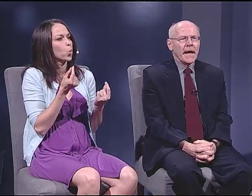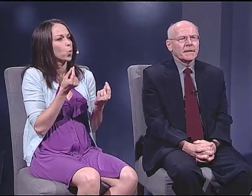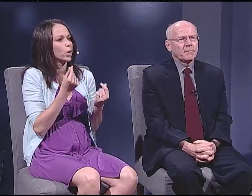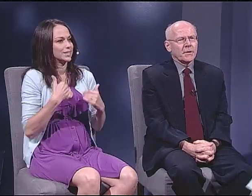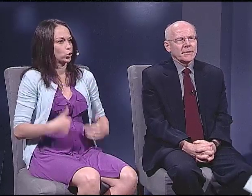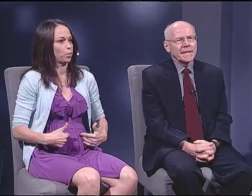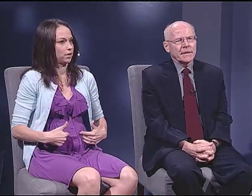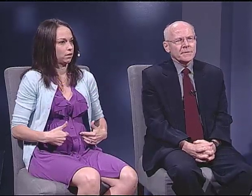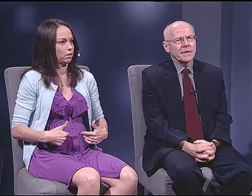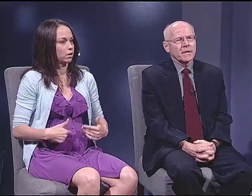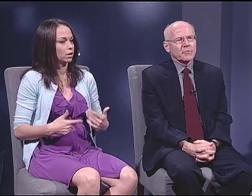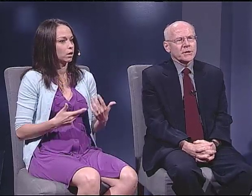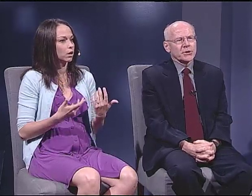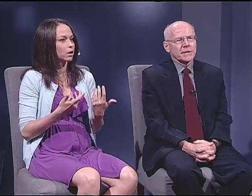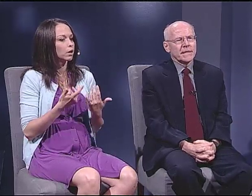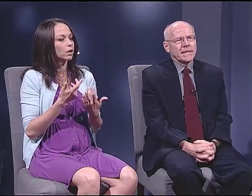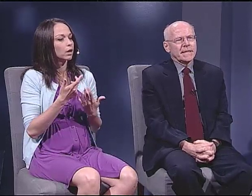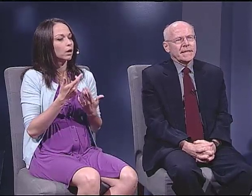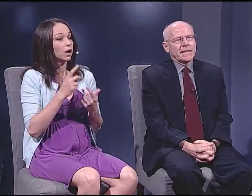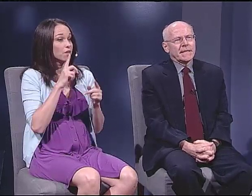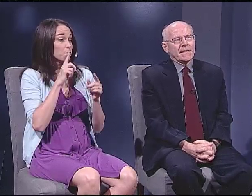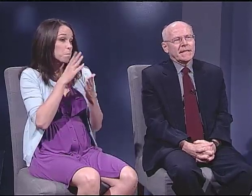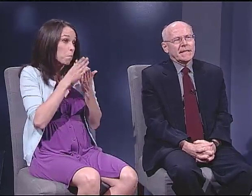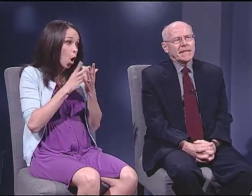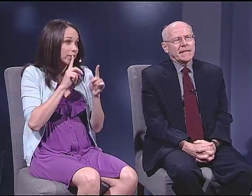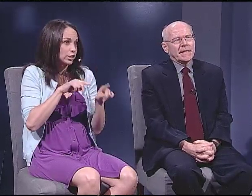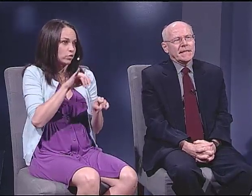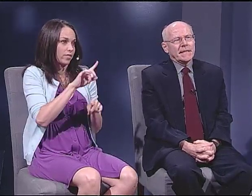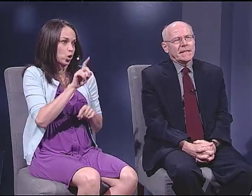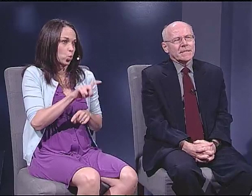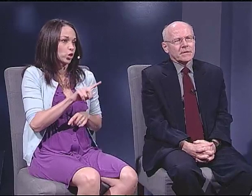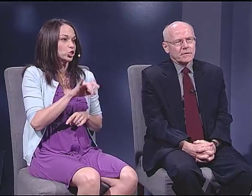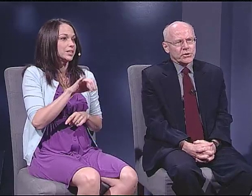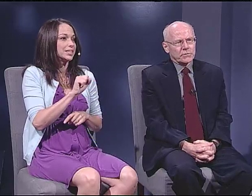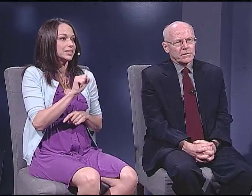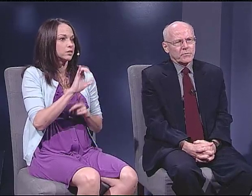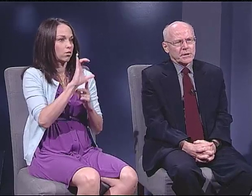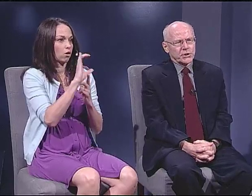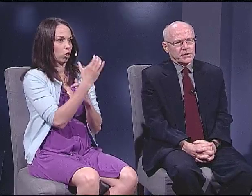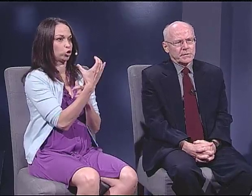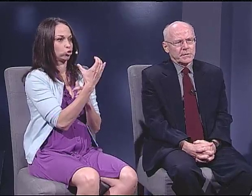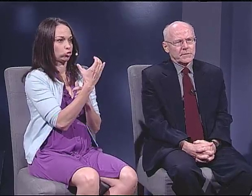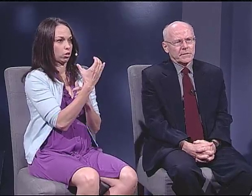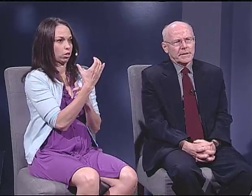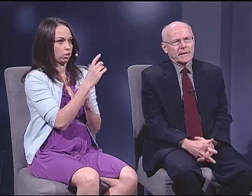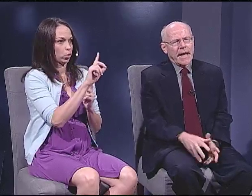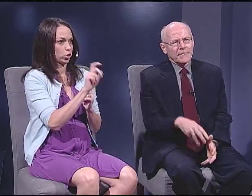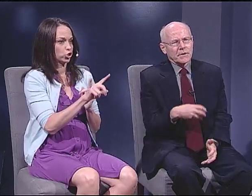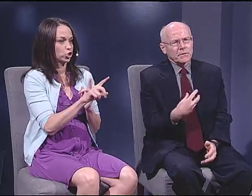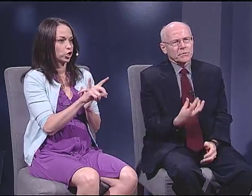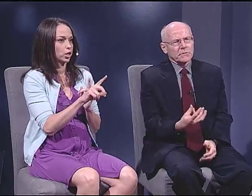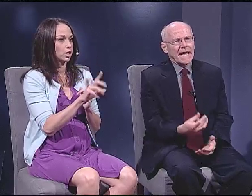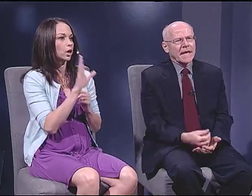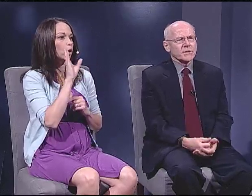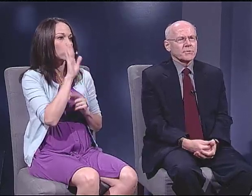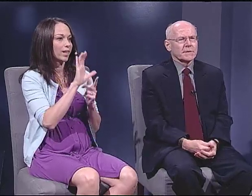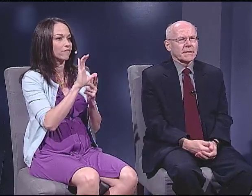And in part, the answer to that question is a cultural question. It will have a cultural past to it that is